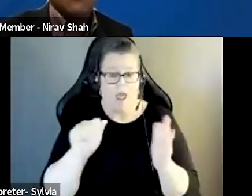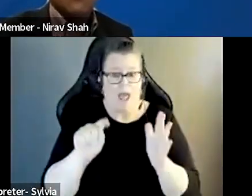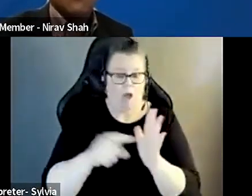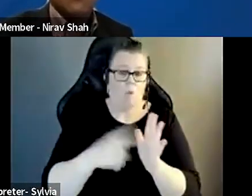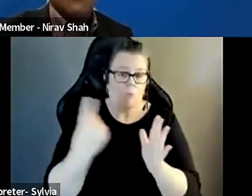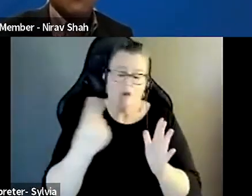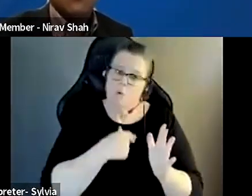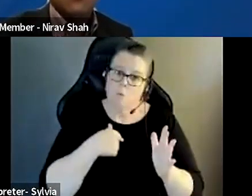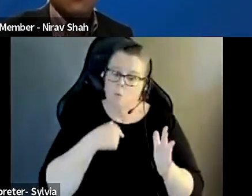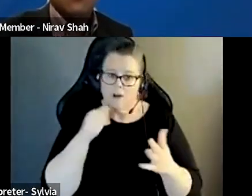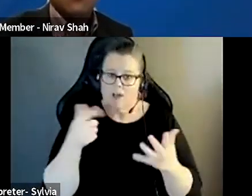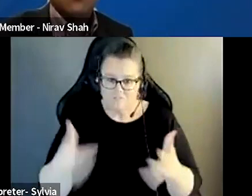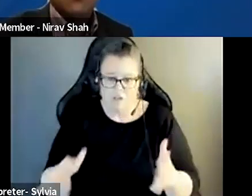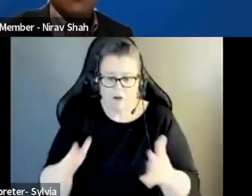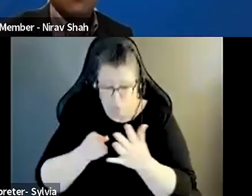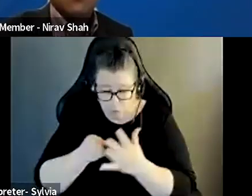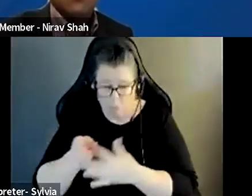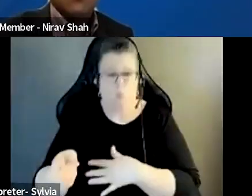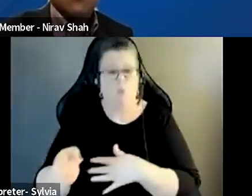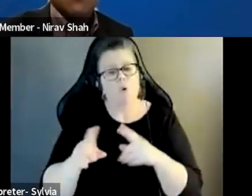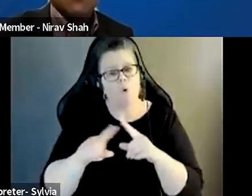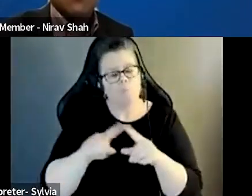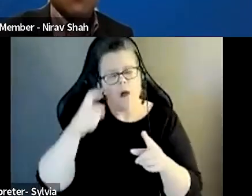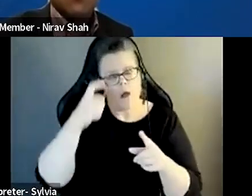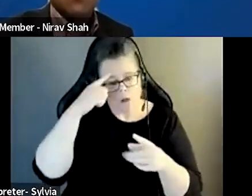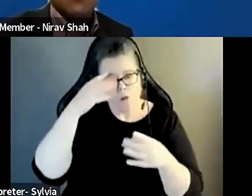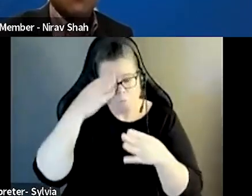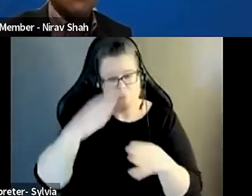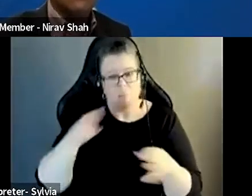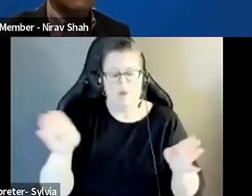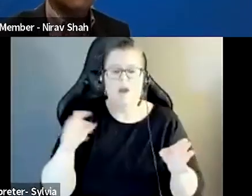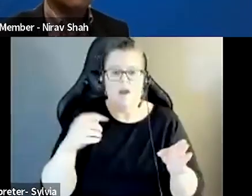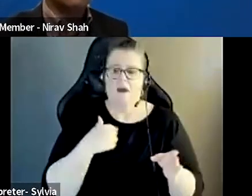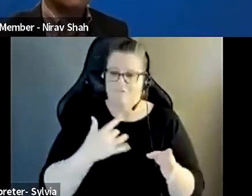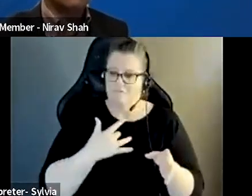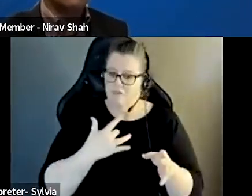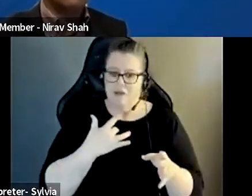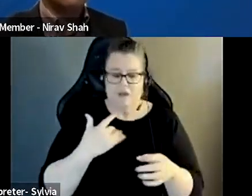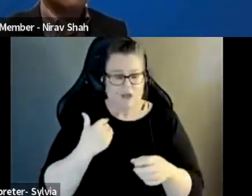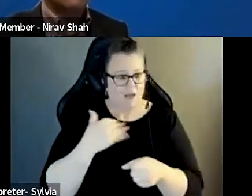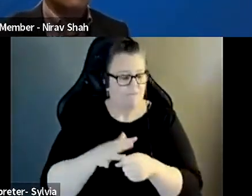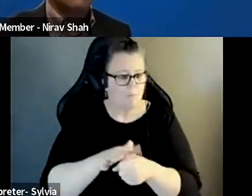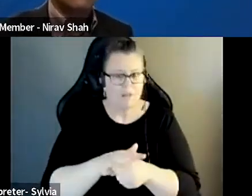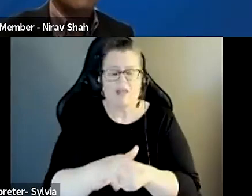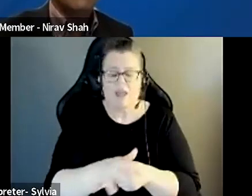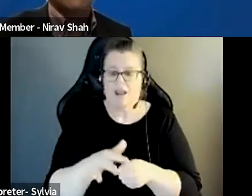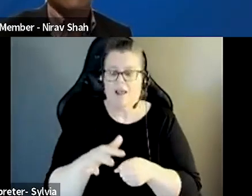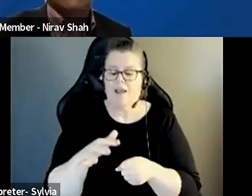But I do think we've had enough critique -- certainly everybody -- there's been enough magnifying glasses